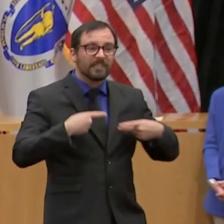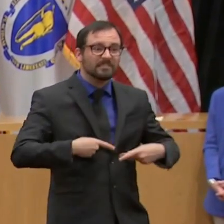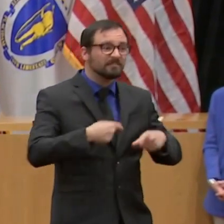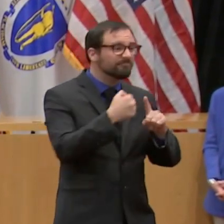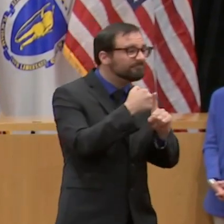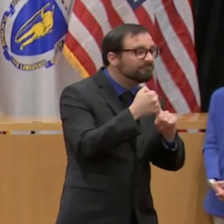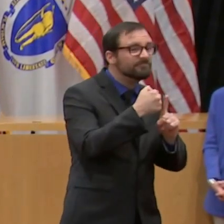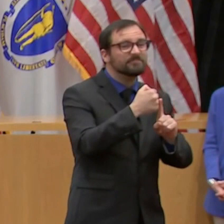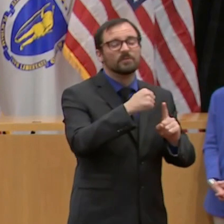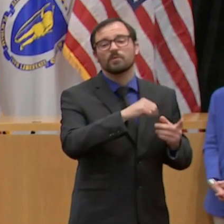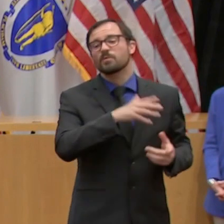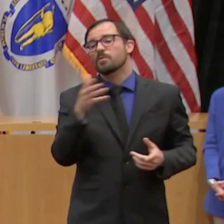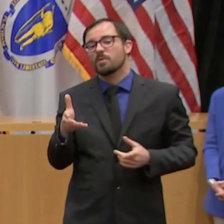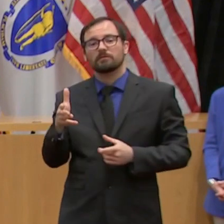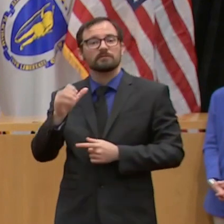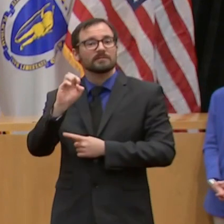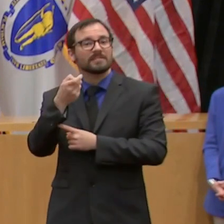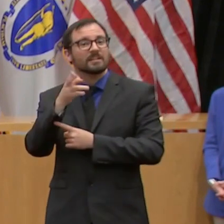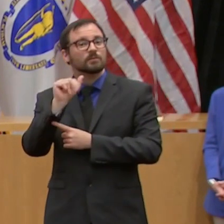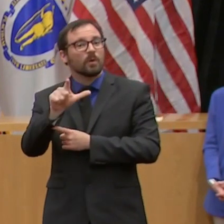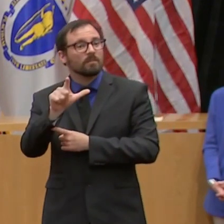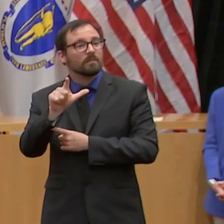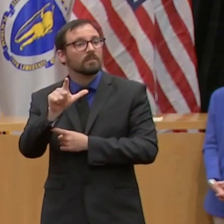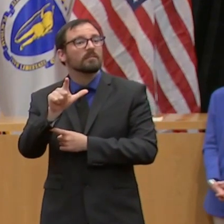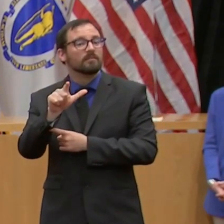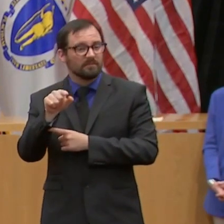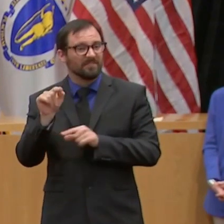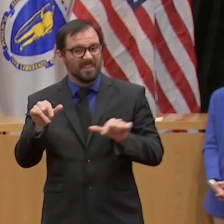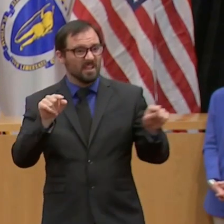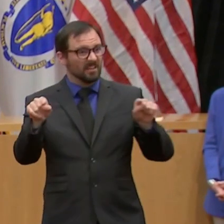ASSAULT AND DOMESTIC VIOLENCE PARTICULARLY VULNERABLE AND AT AN INCREASED RISK.